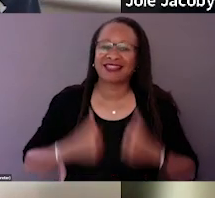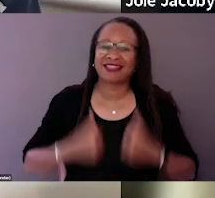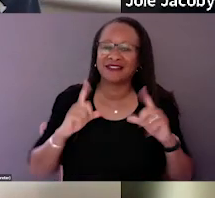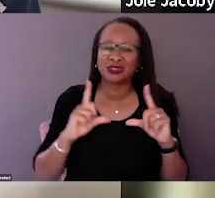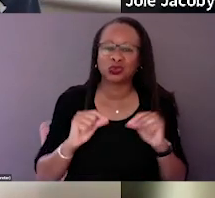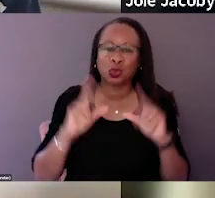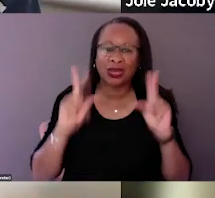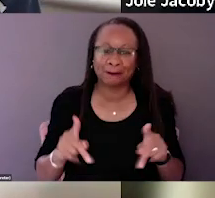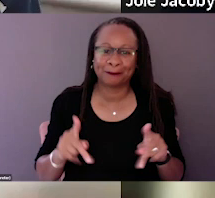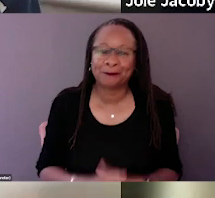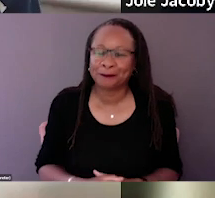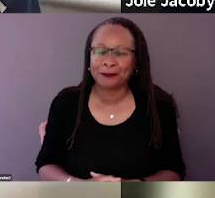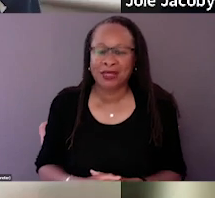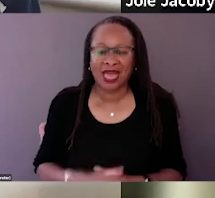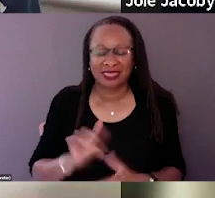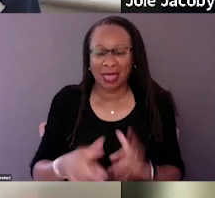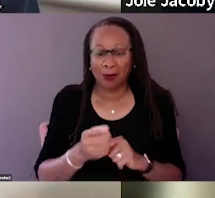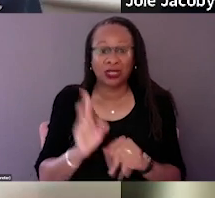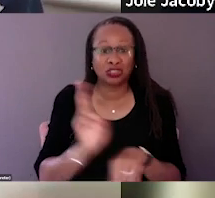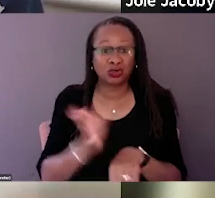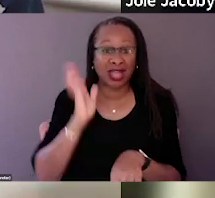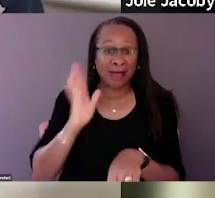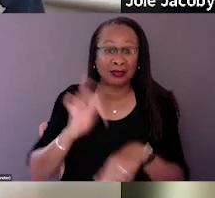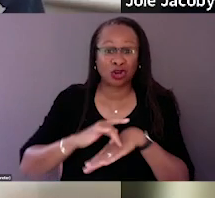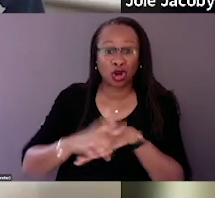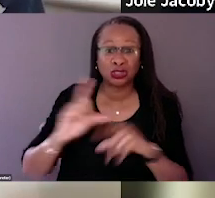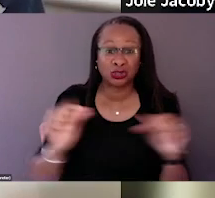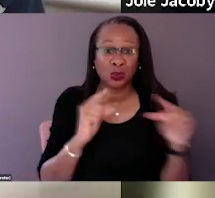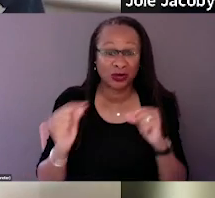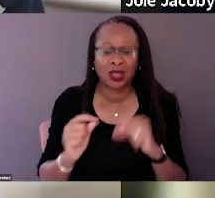that used to happen in early Twitter happening, we wanted to have that in,